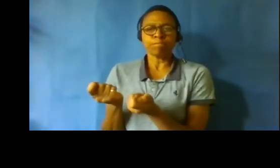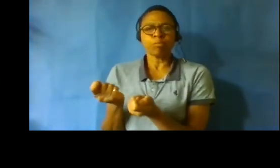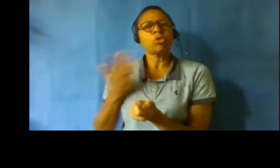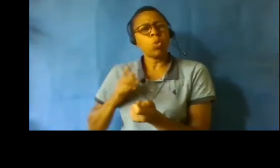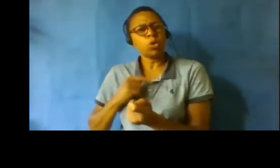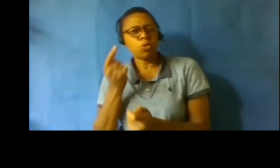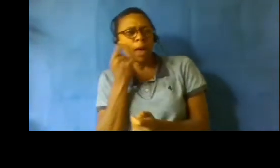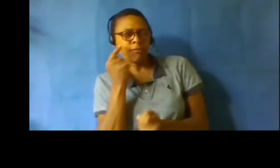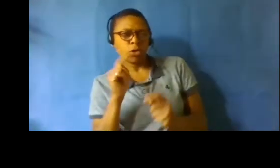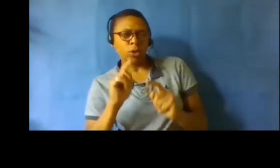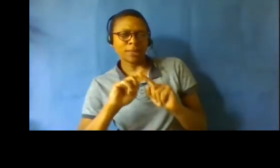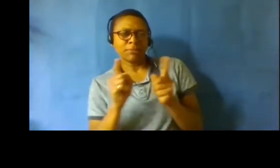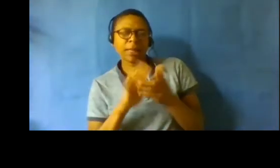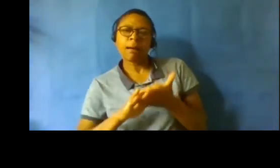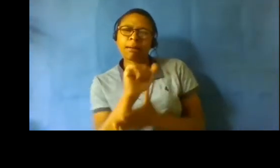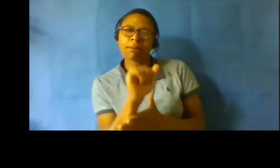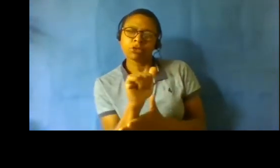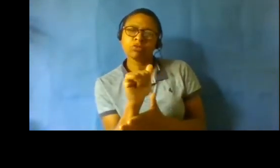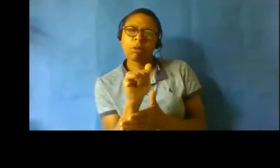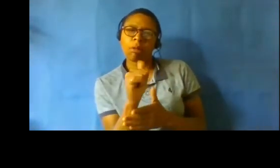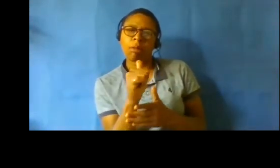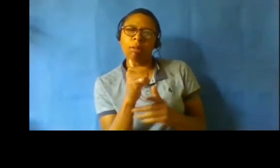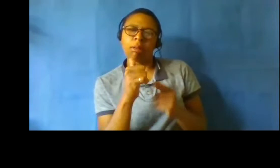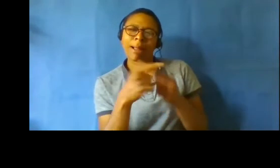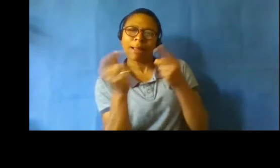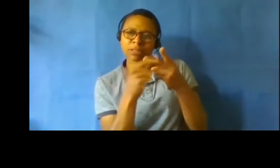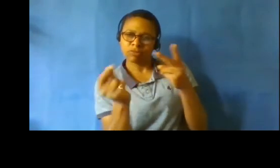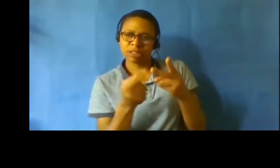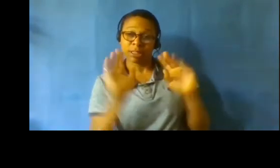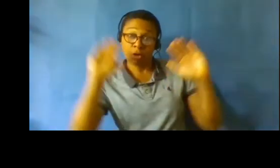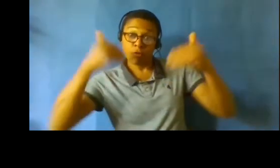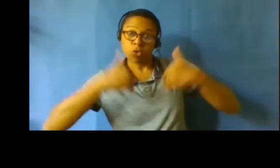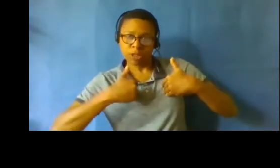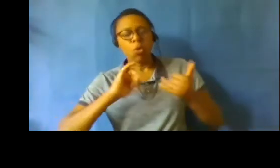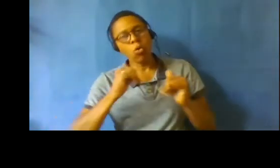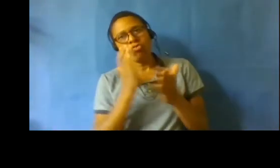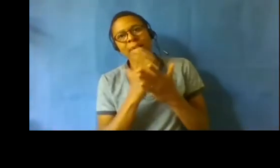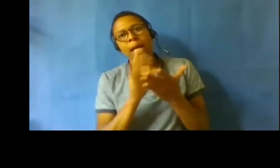representations of autism or rather the absence of one main stream water ISM